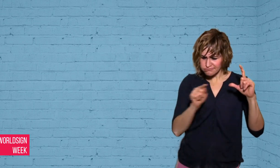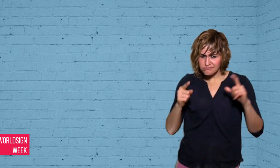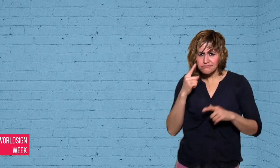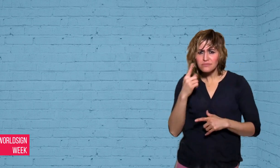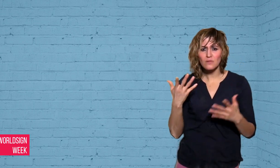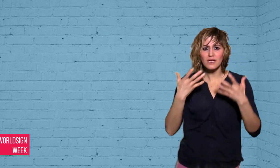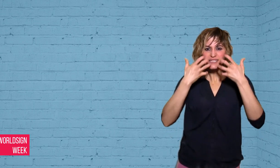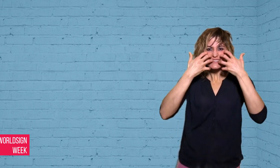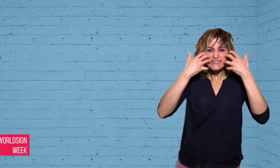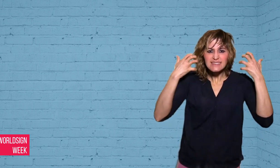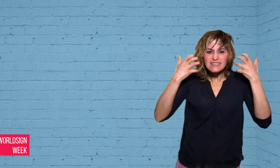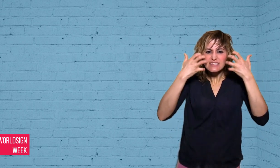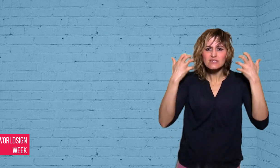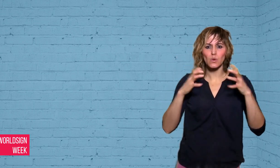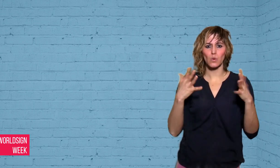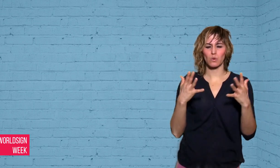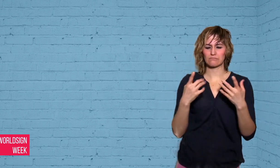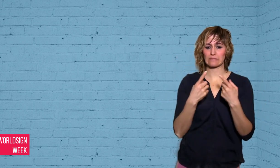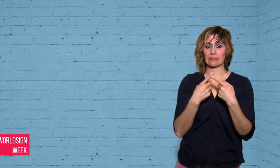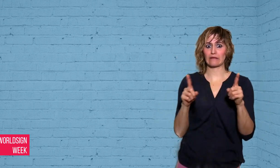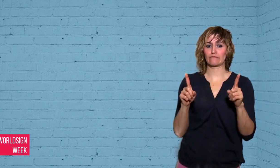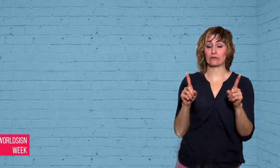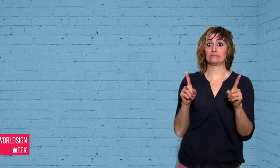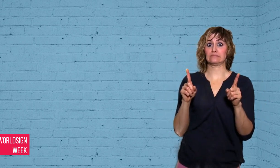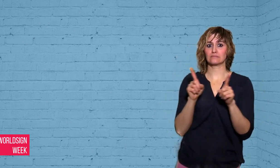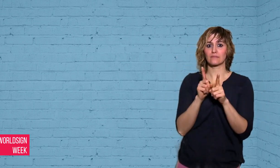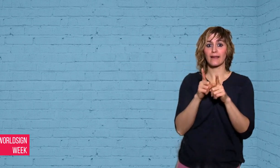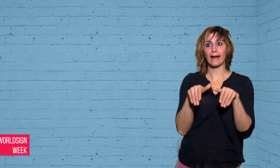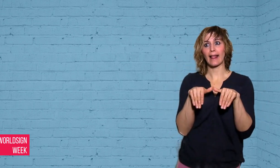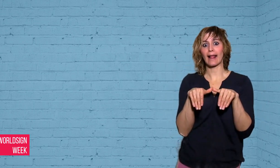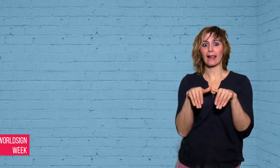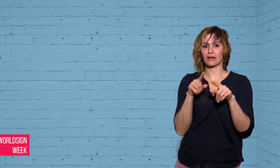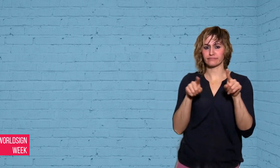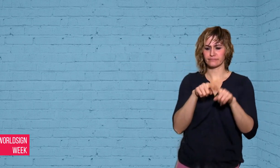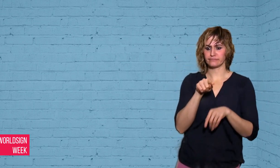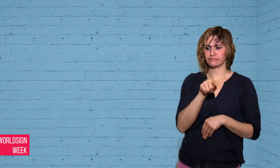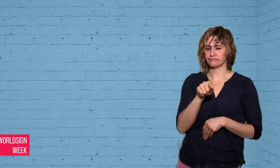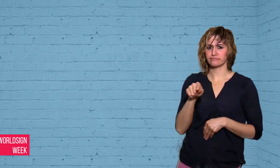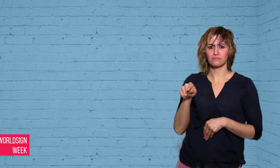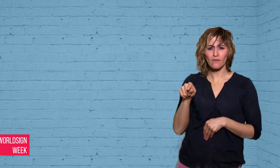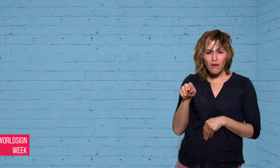in United Arab Emirates.